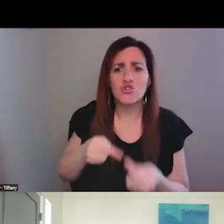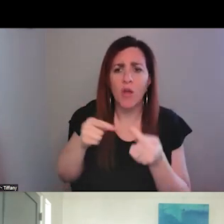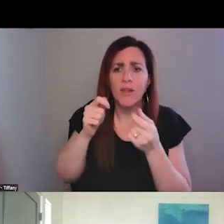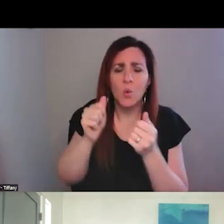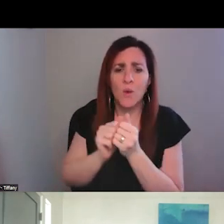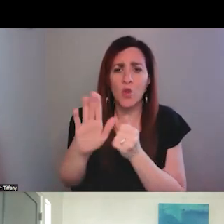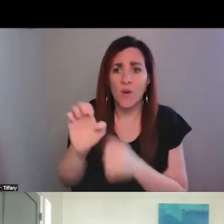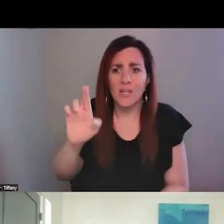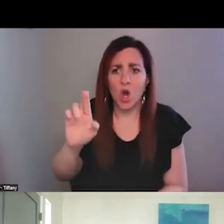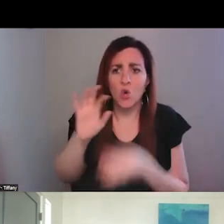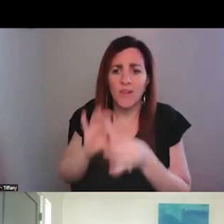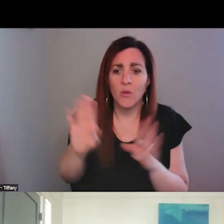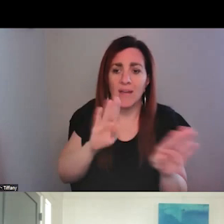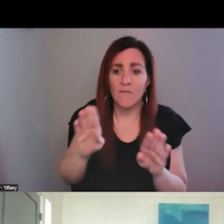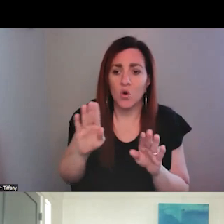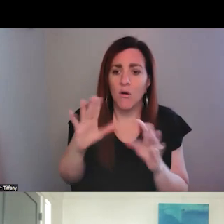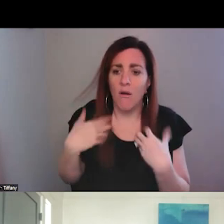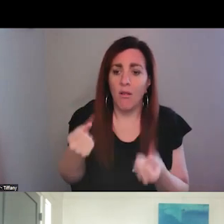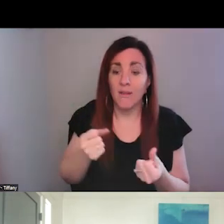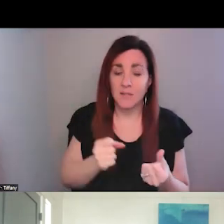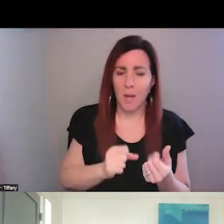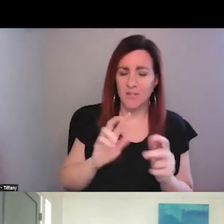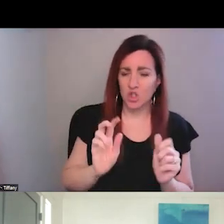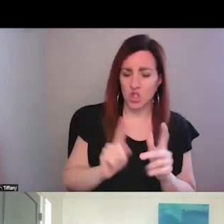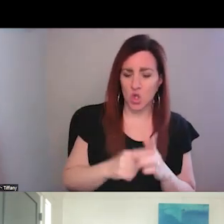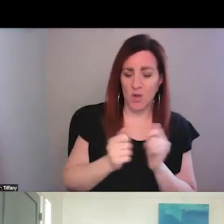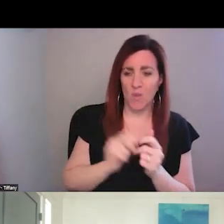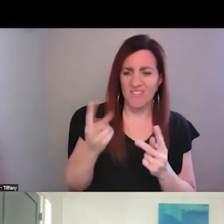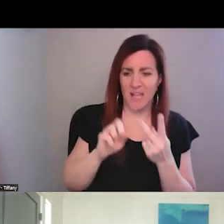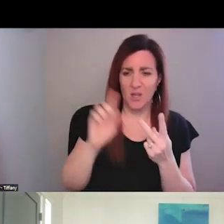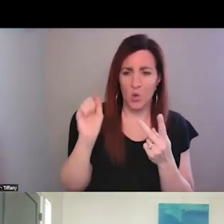I WILL START WITH THE SECOND QUESTION FIRST BECAUSE WE KNOW